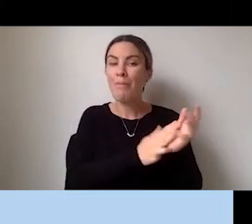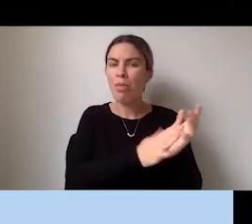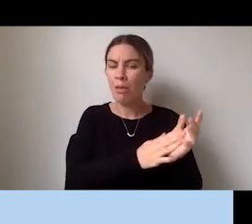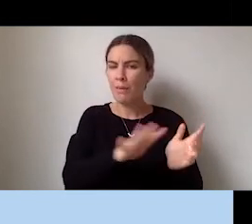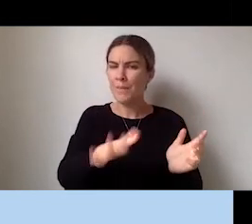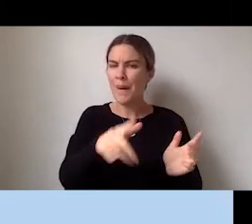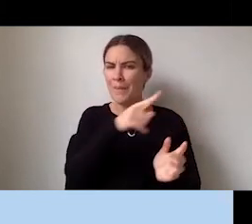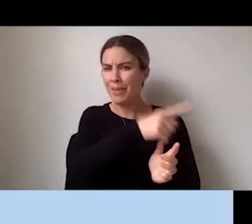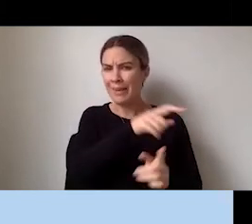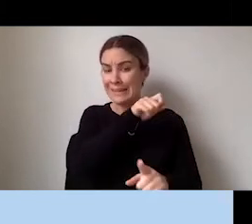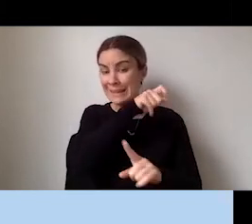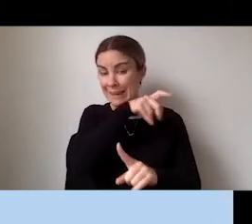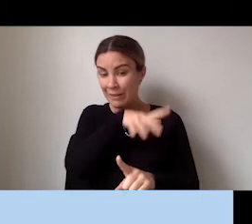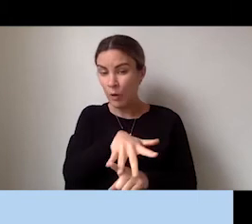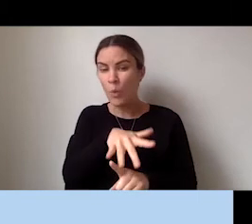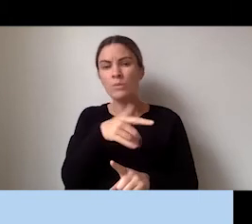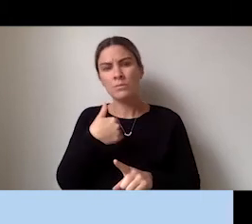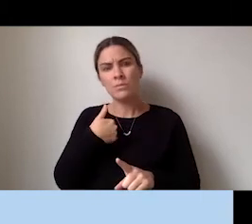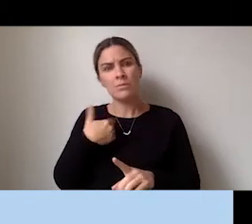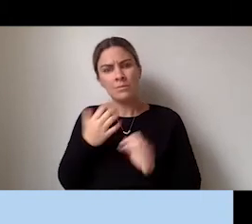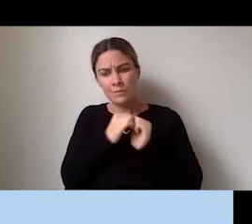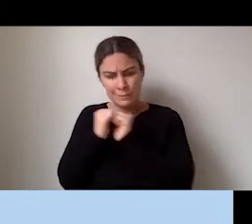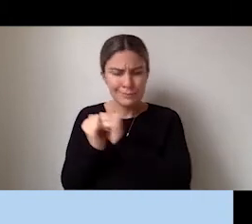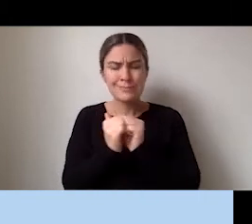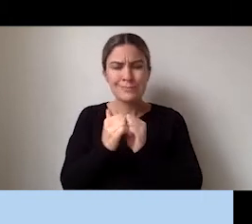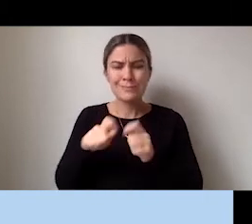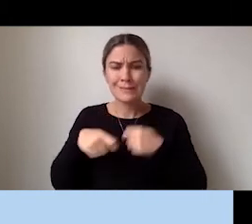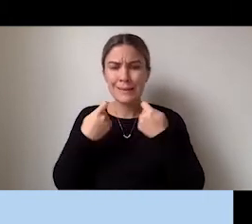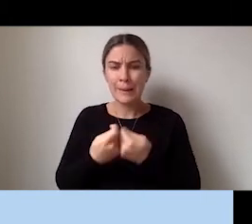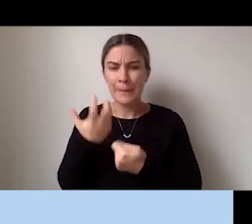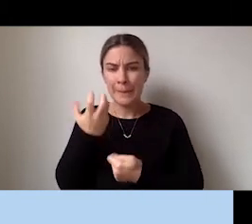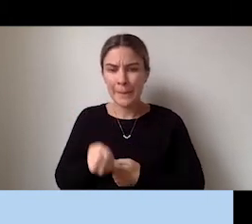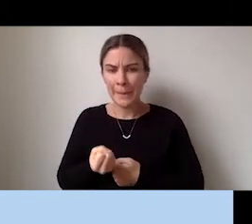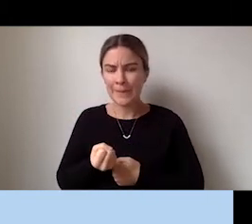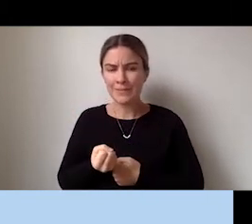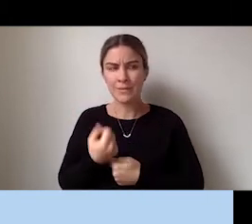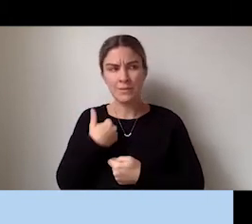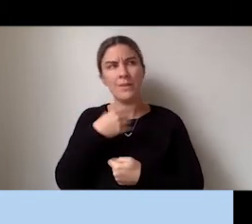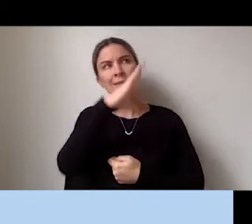It could be somebody who you learned non-gendered leadership from, or somebody who is like a great